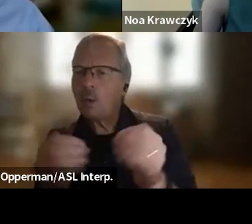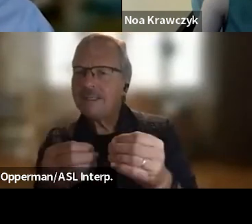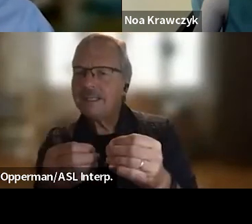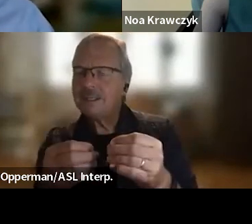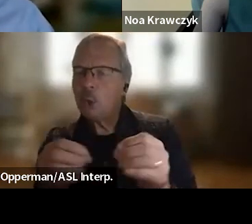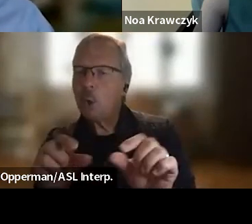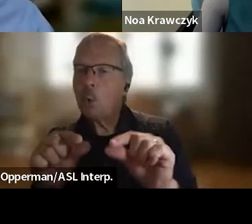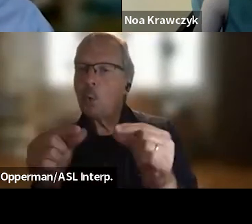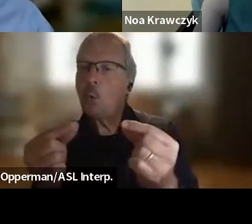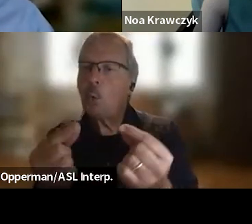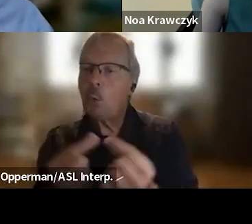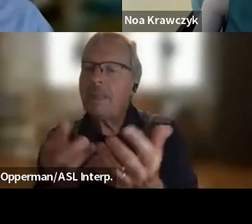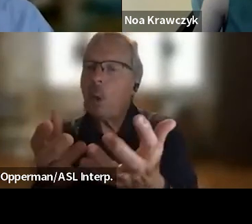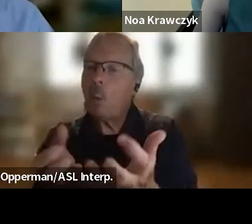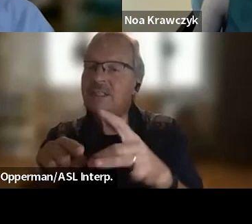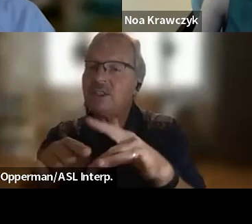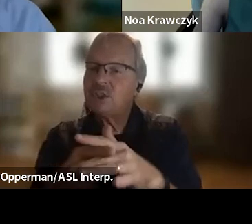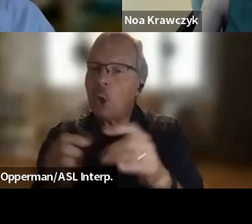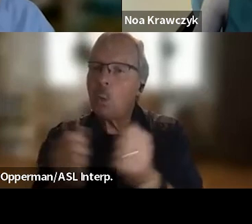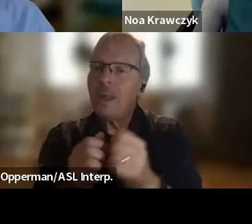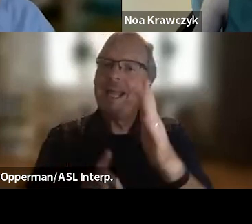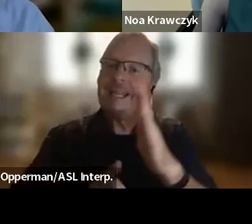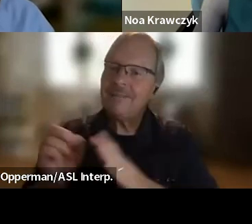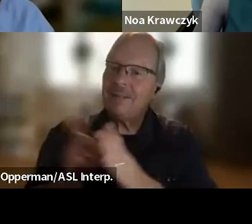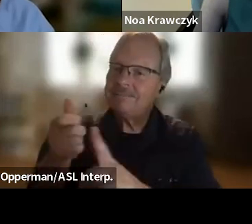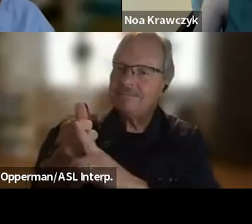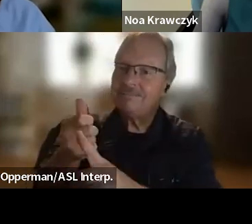that wants to get started with developing their own policies and procedures.